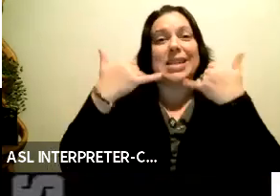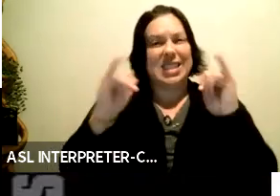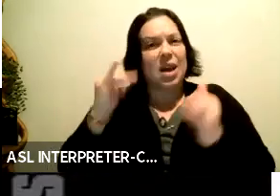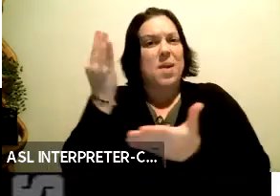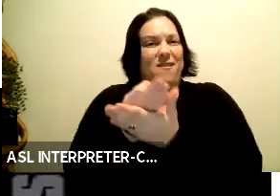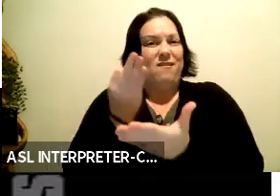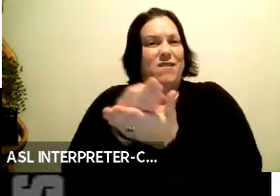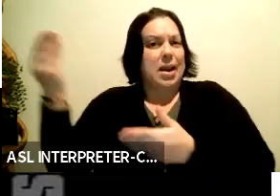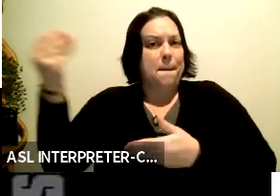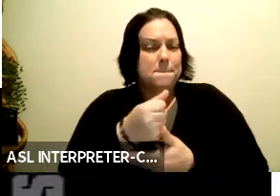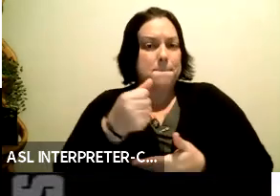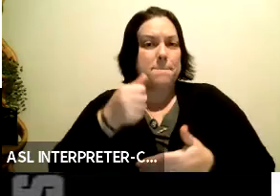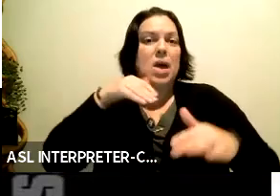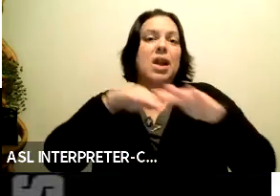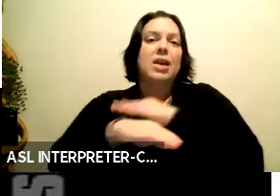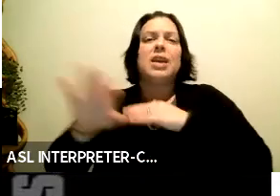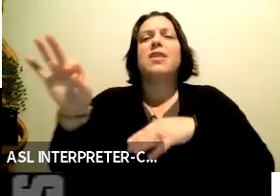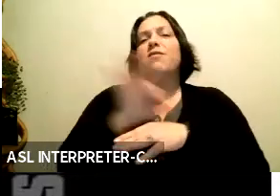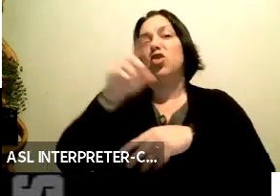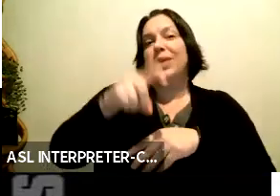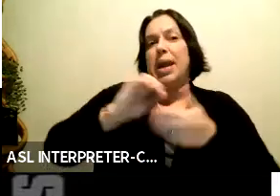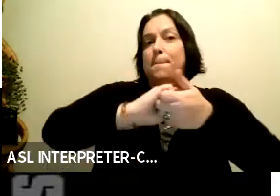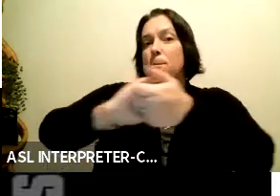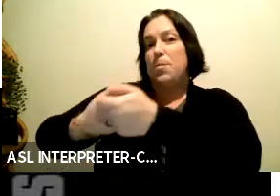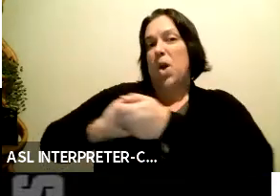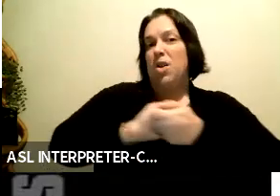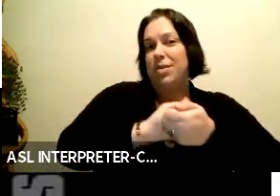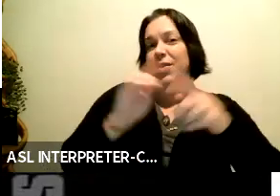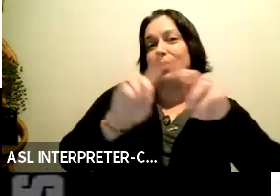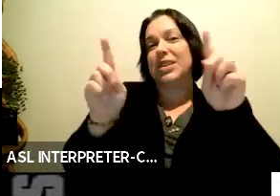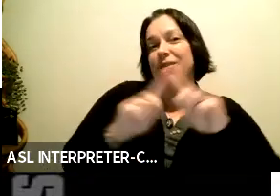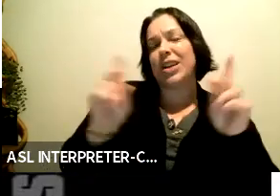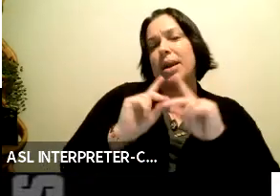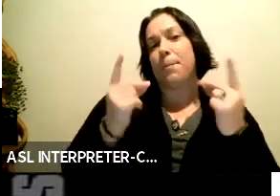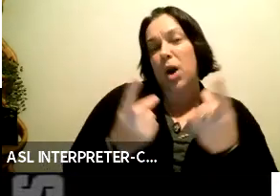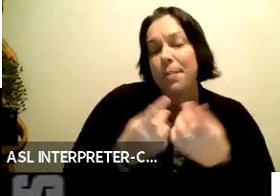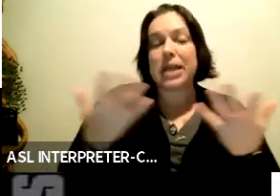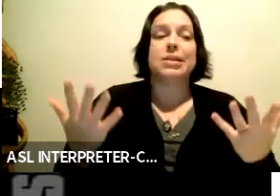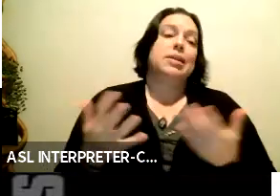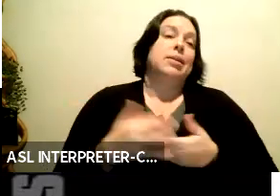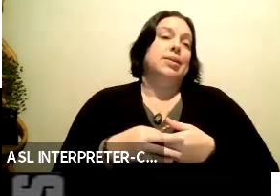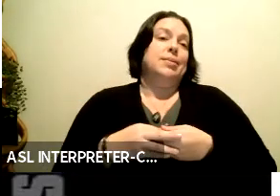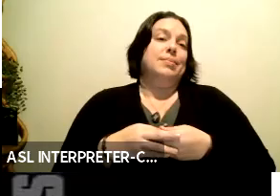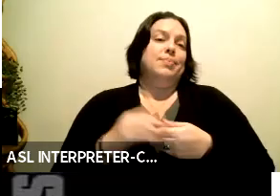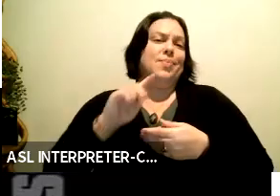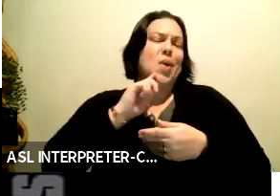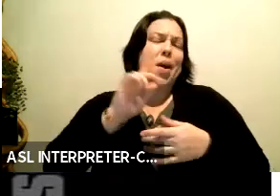the access and functional needs partners from many different departments. We are excited that there